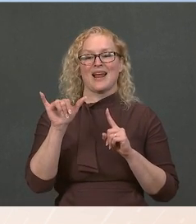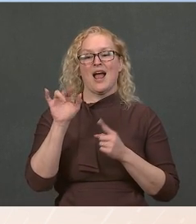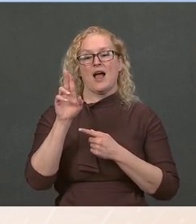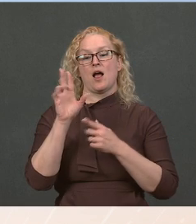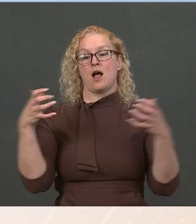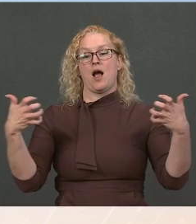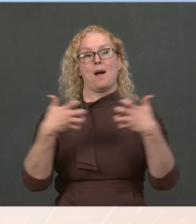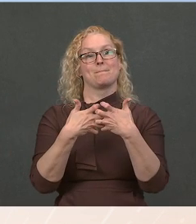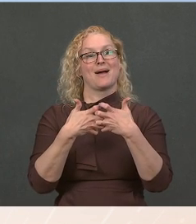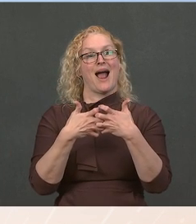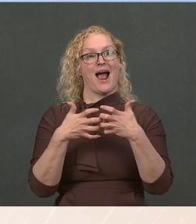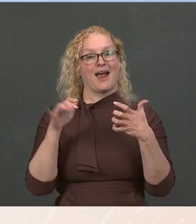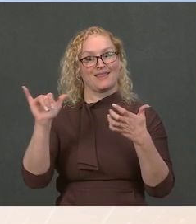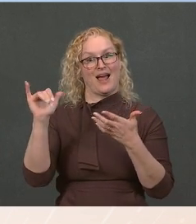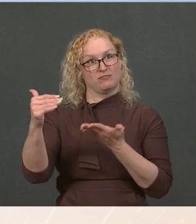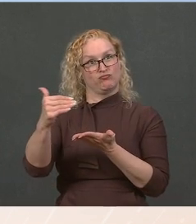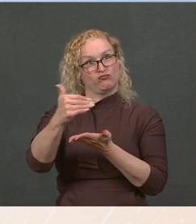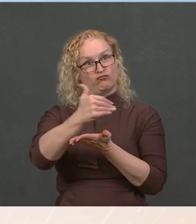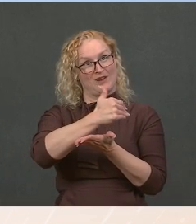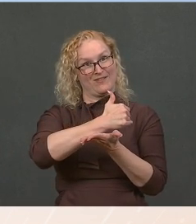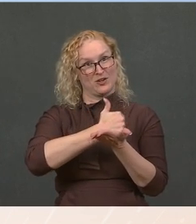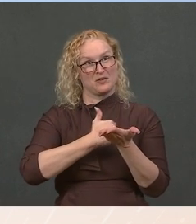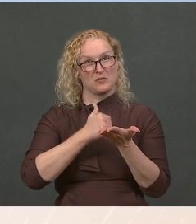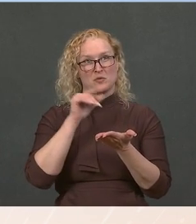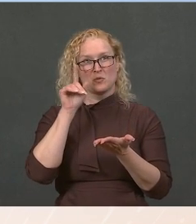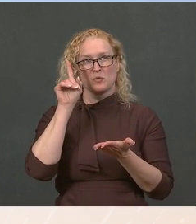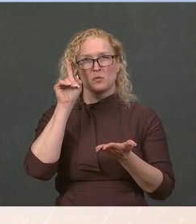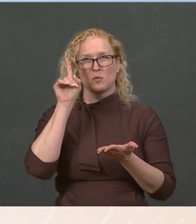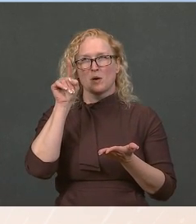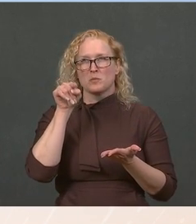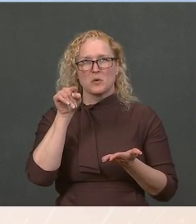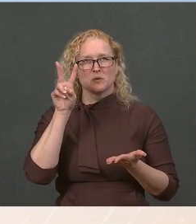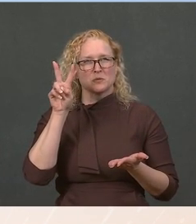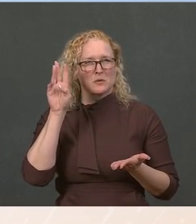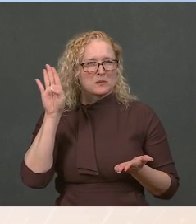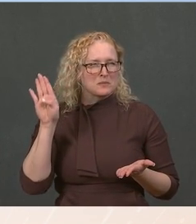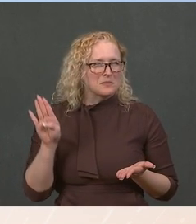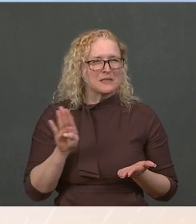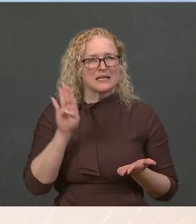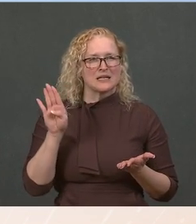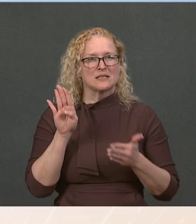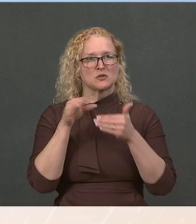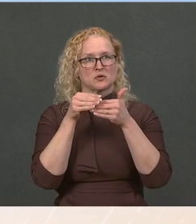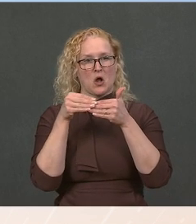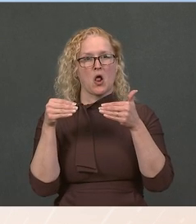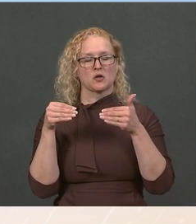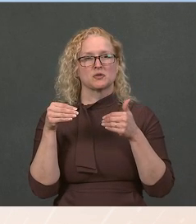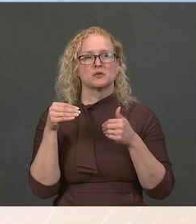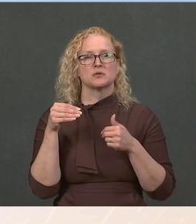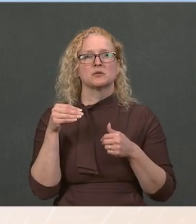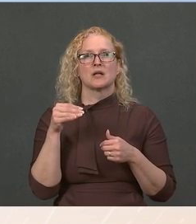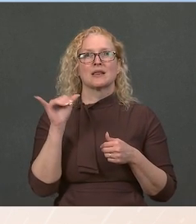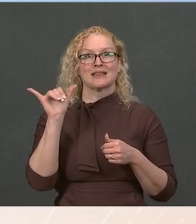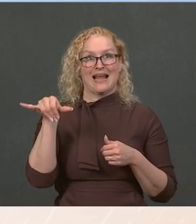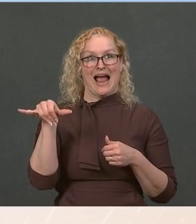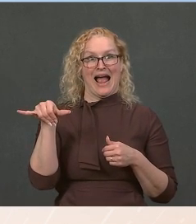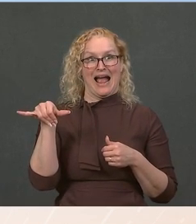stock buybacks, international corporate adjusted gross income surcharge for those making more than $10 million.